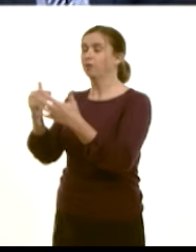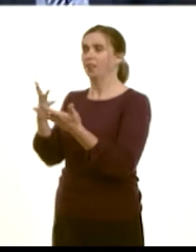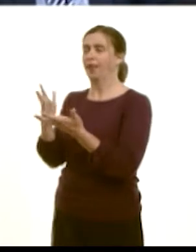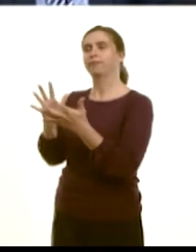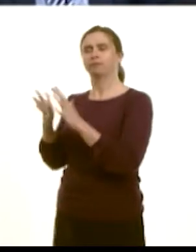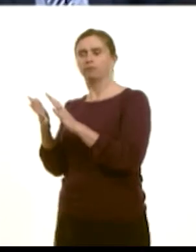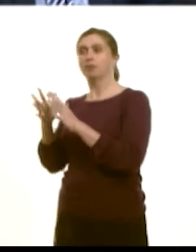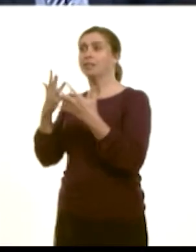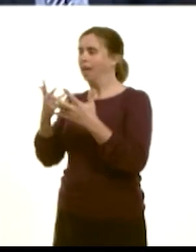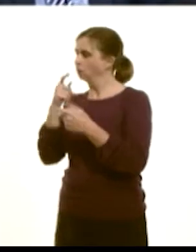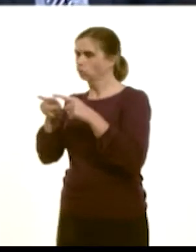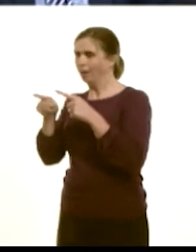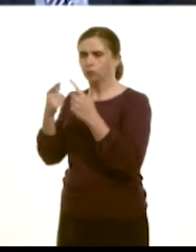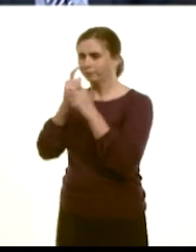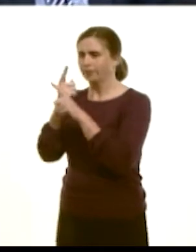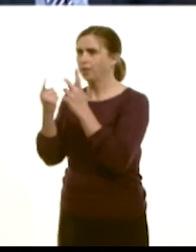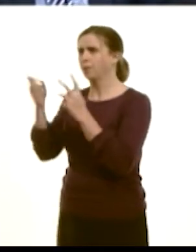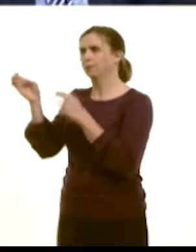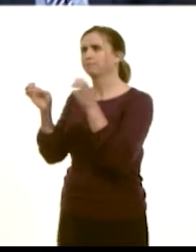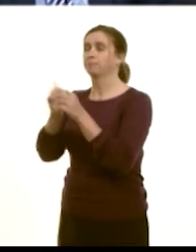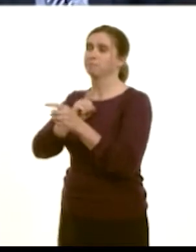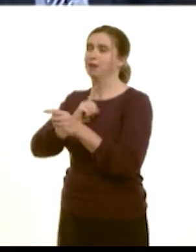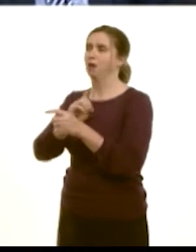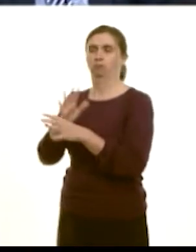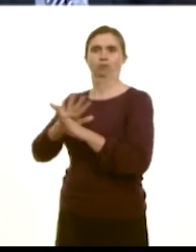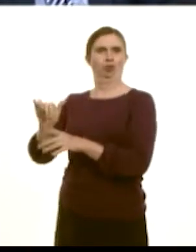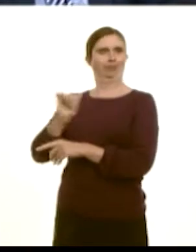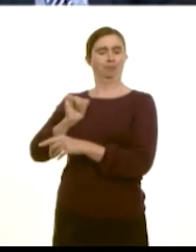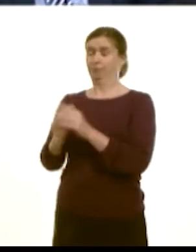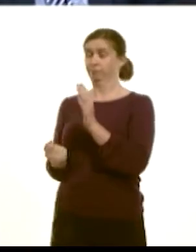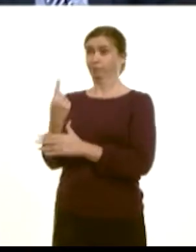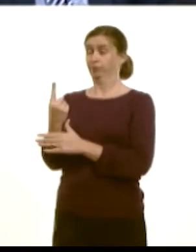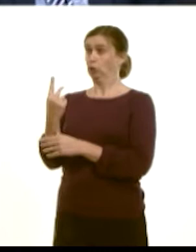to recruit, given the fact that, through those unforeseen circumstances, it has lost two consultants.